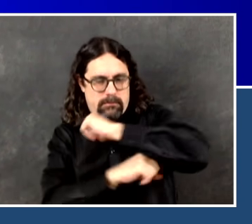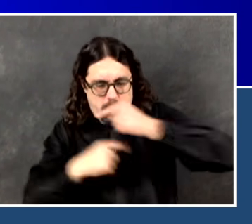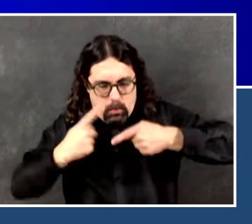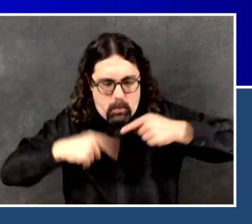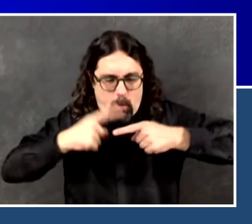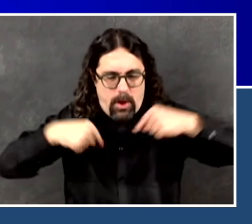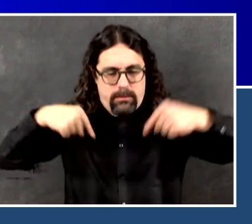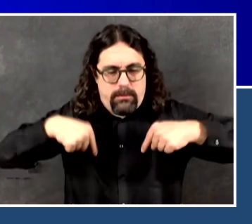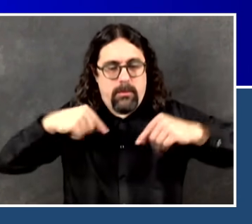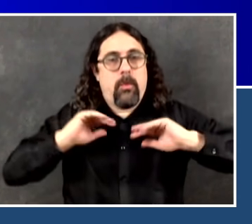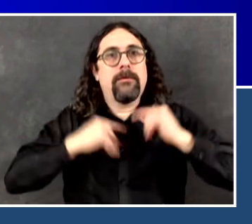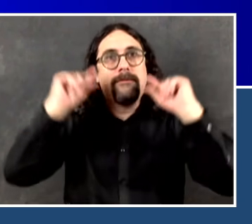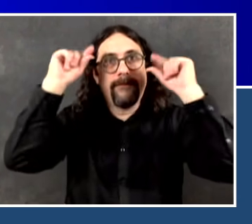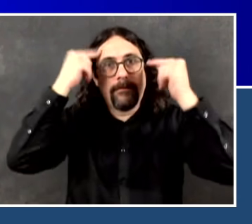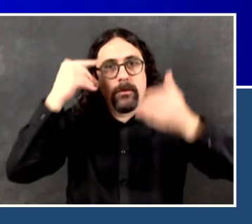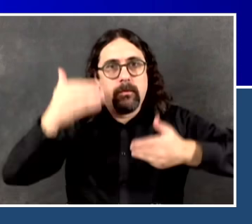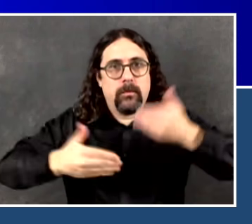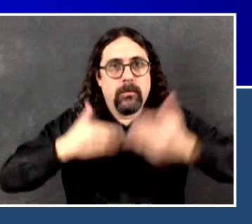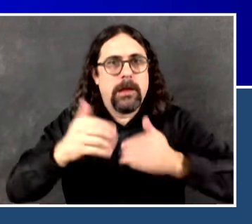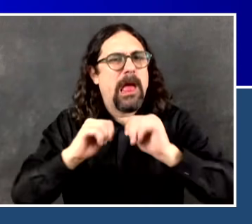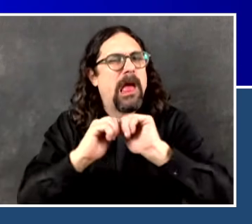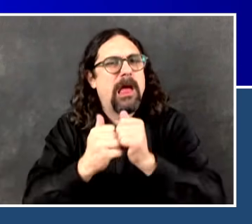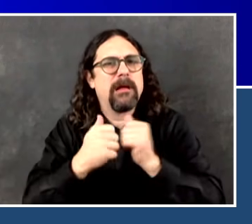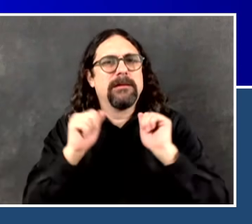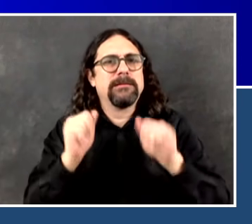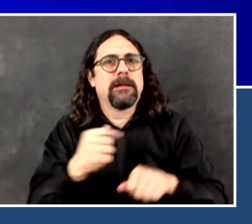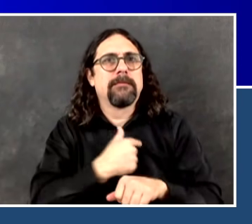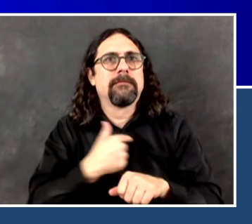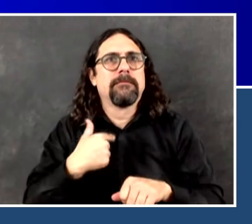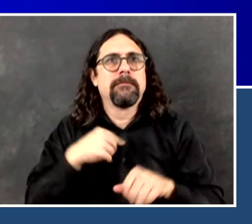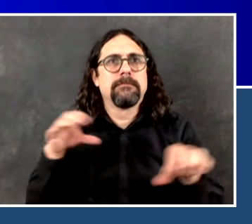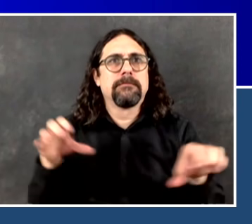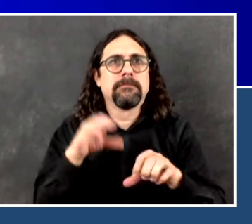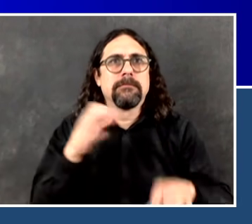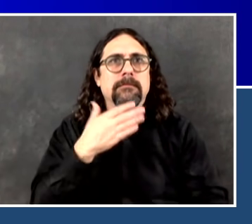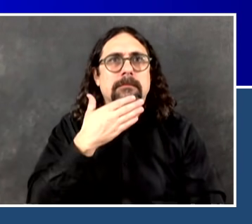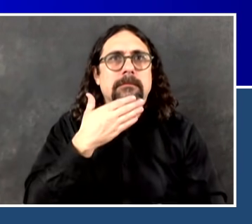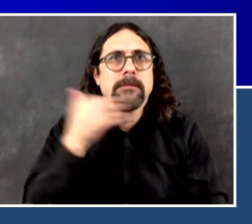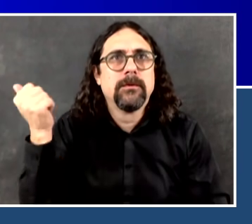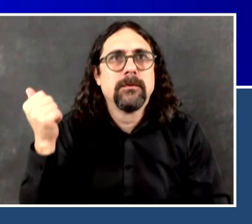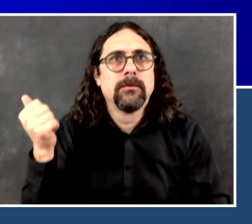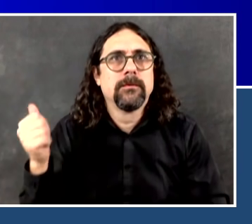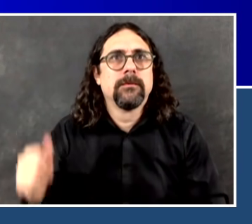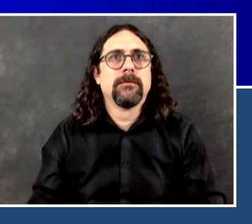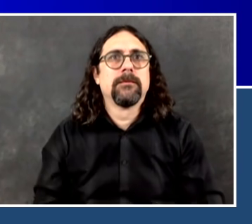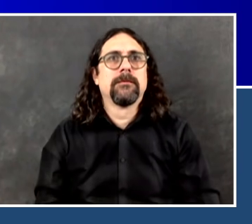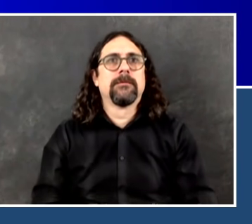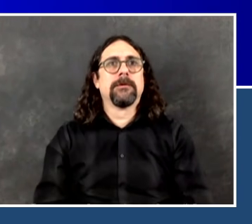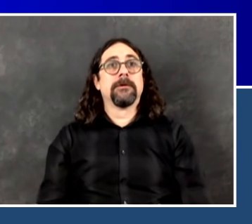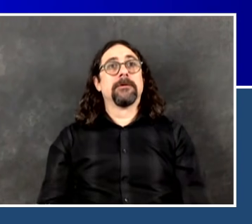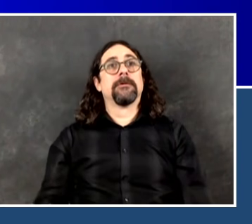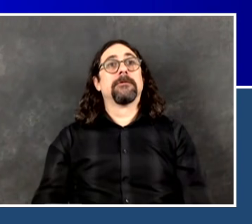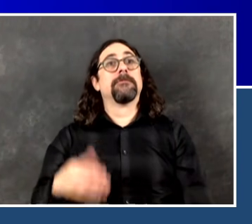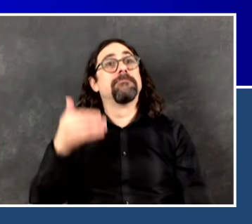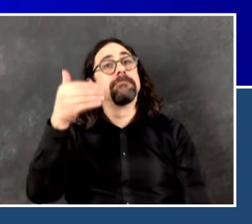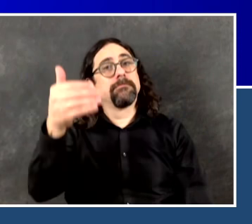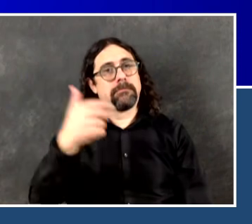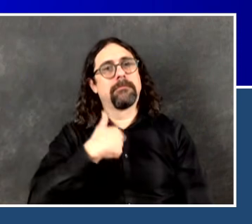SO THE FOURTH THING I WILL DO IS I WILL PLAN IN THE DAYS AND WEEKS AHEAD TO FORMULATE AND